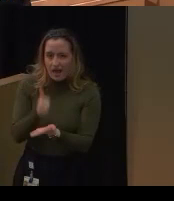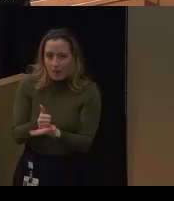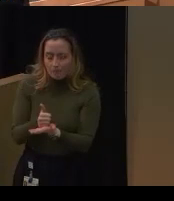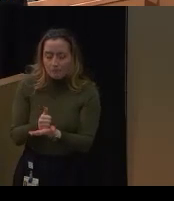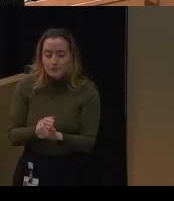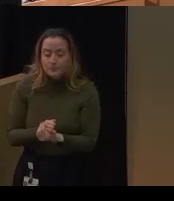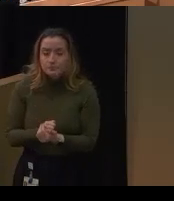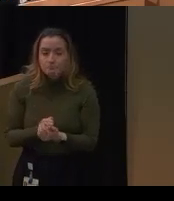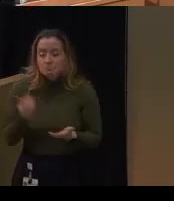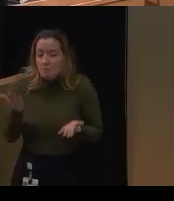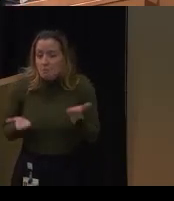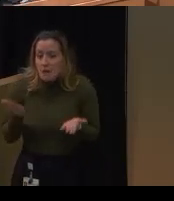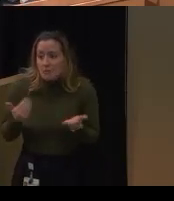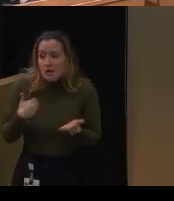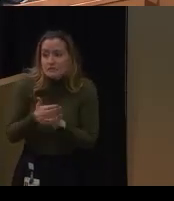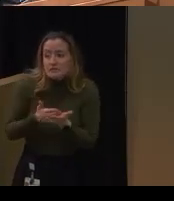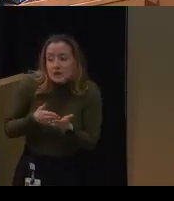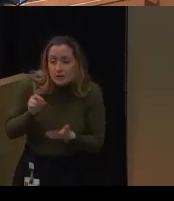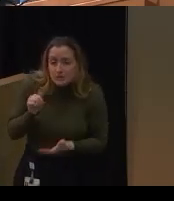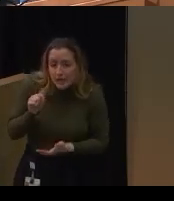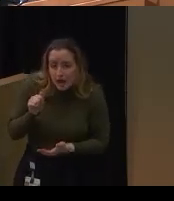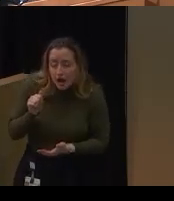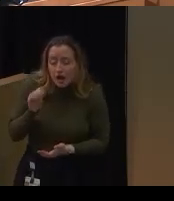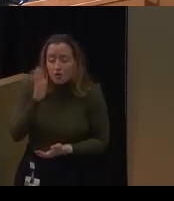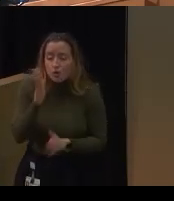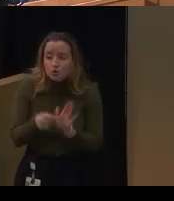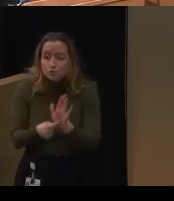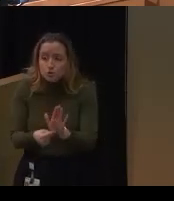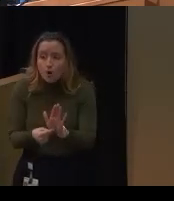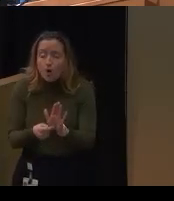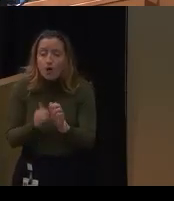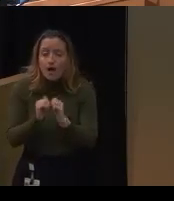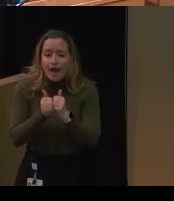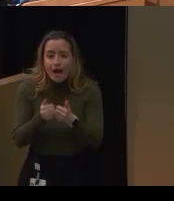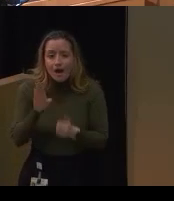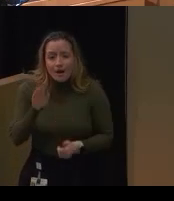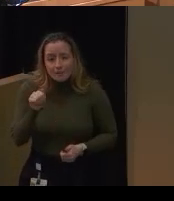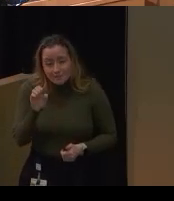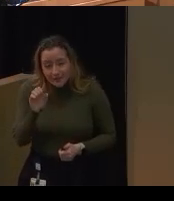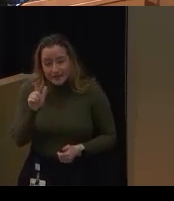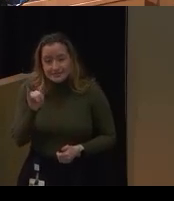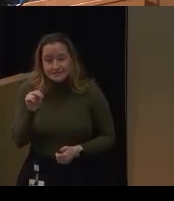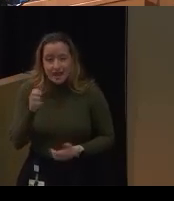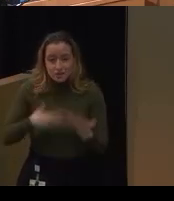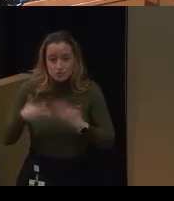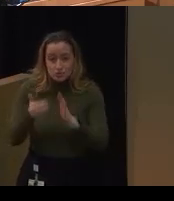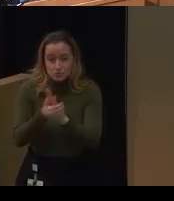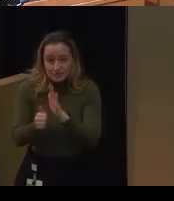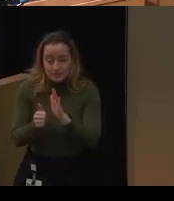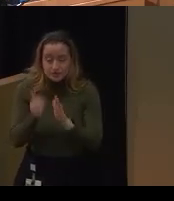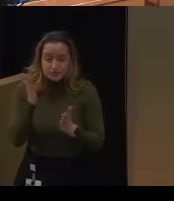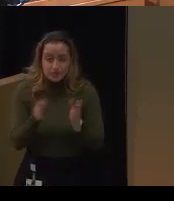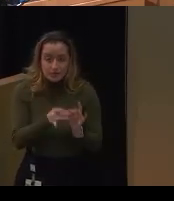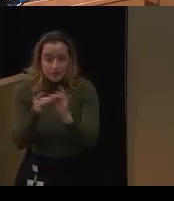there are some data um that speak to kind of how Baseline social skills are related to prognosis